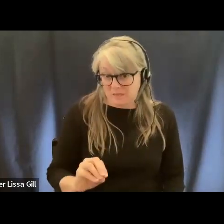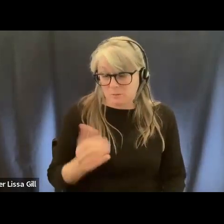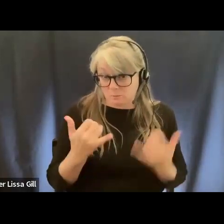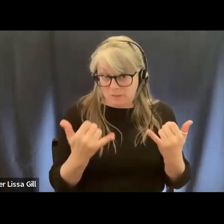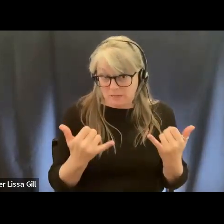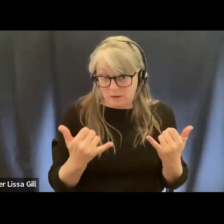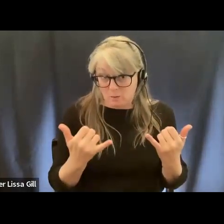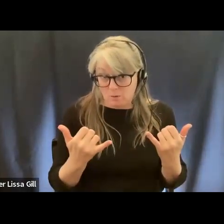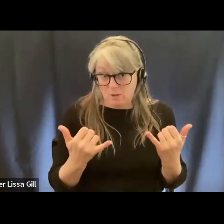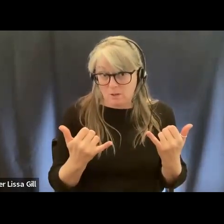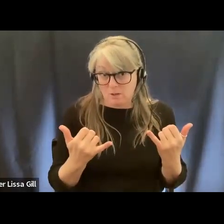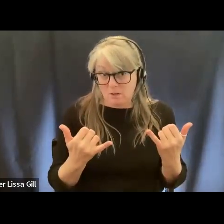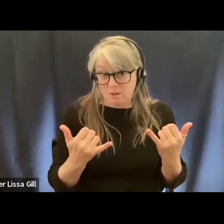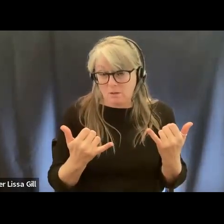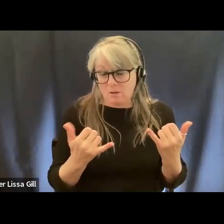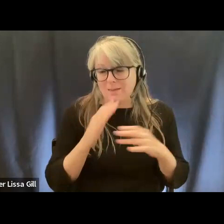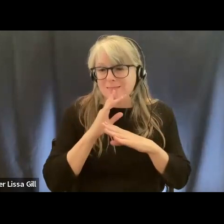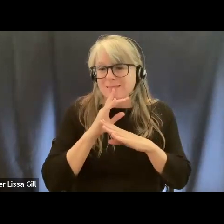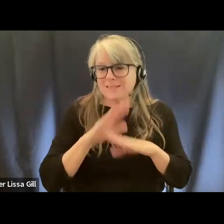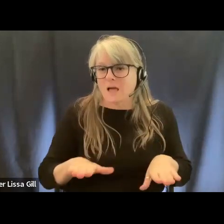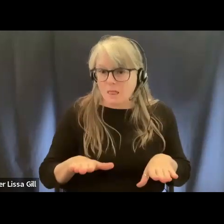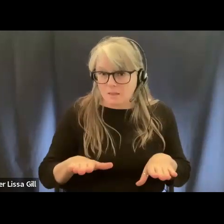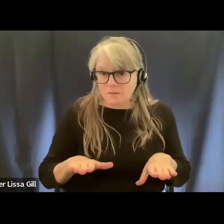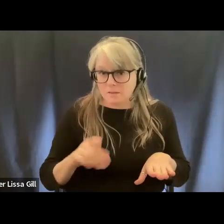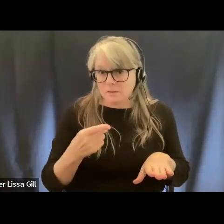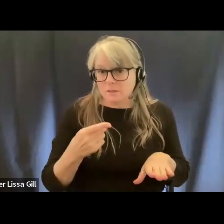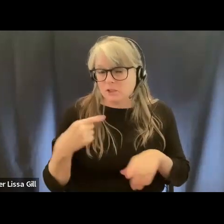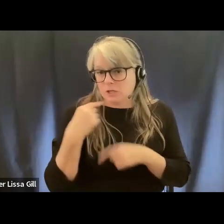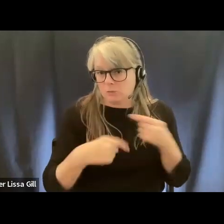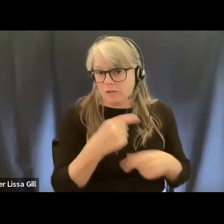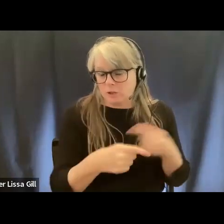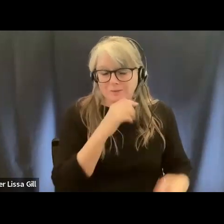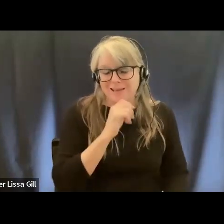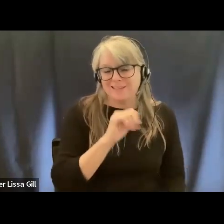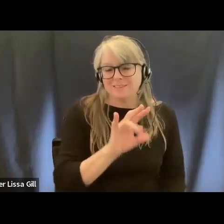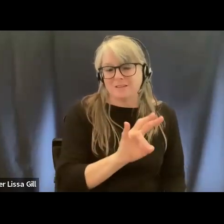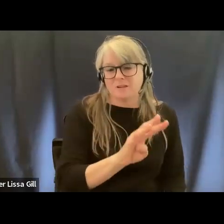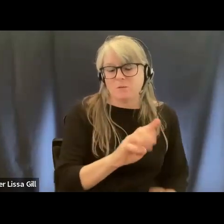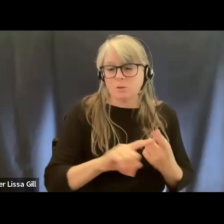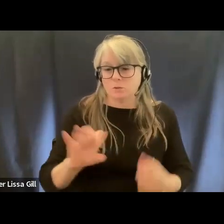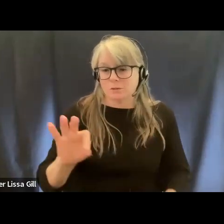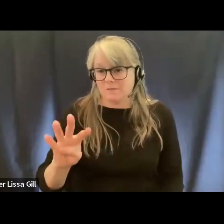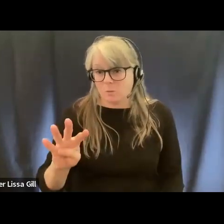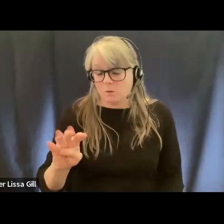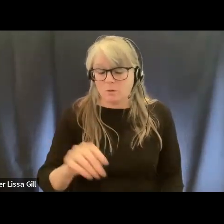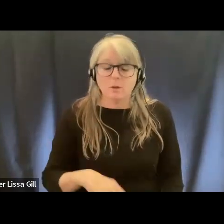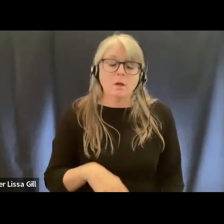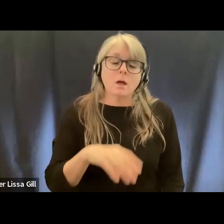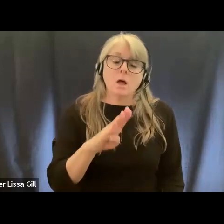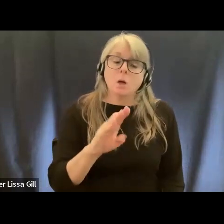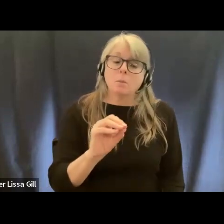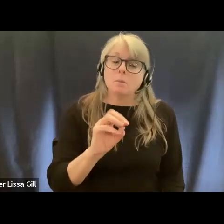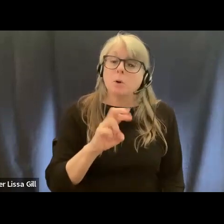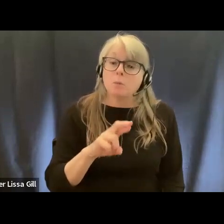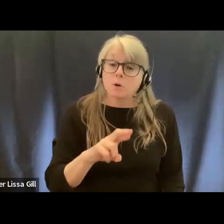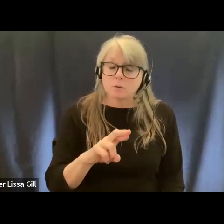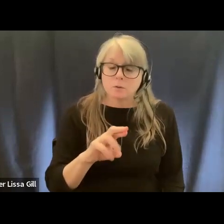Are the silent generation. These are people that are ages 74 to 94. The boomers are making up the largest.